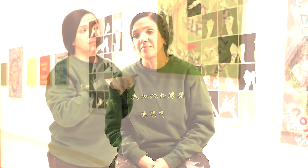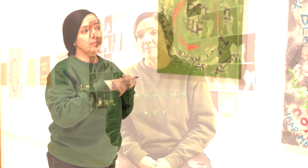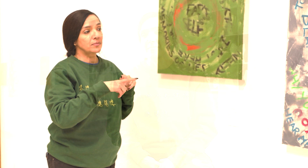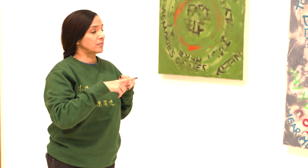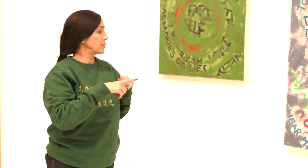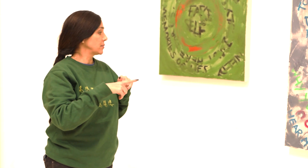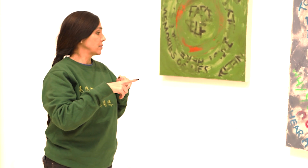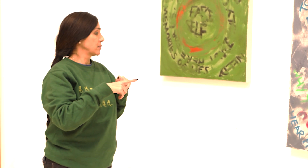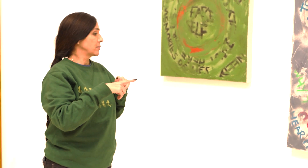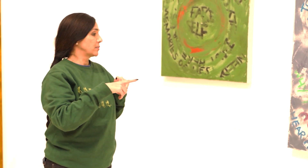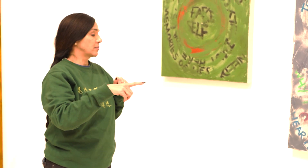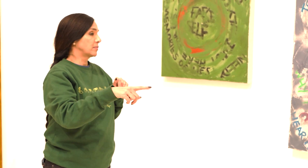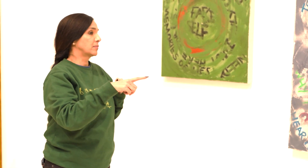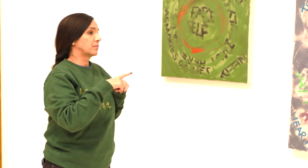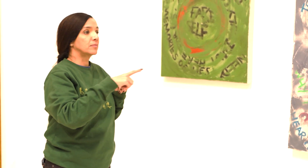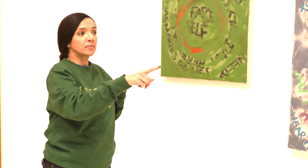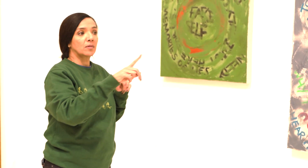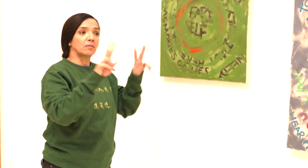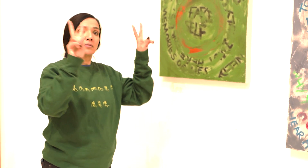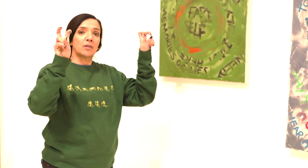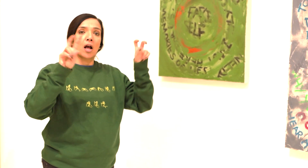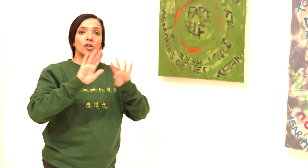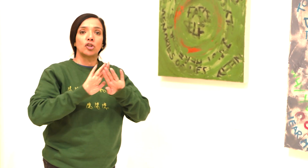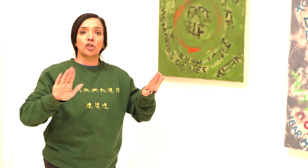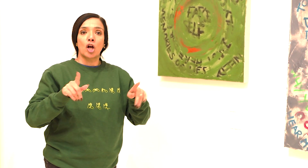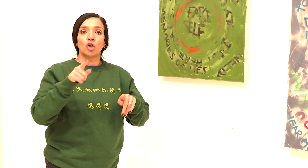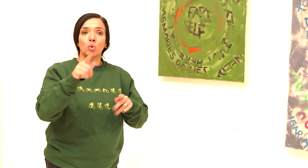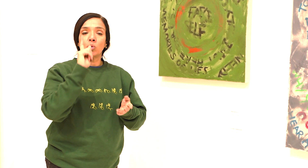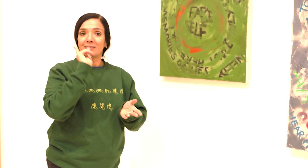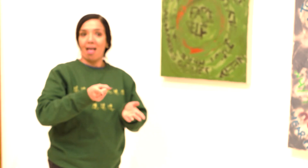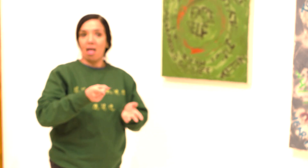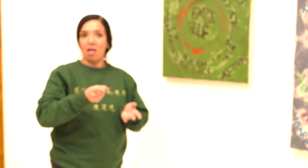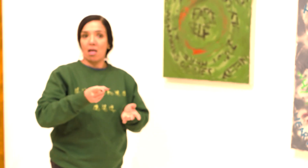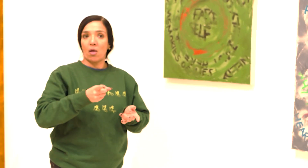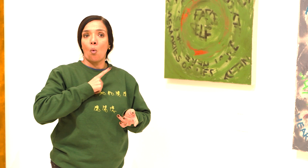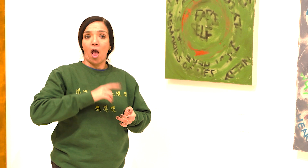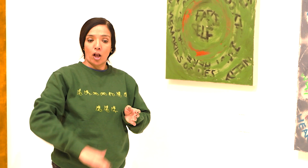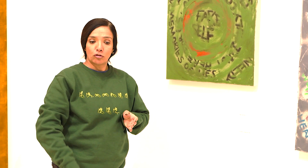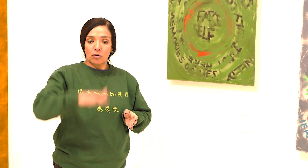This series of 5 pieces are entitled "Don't You Dare,"